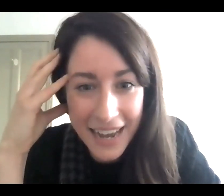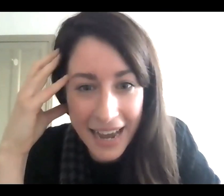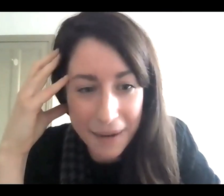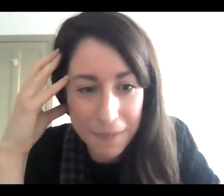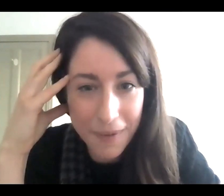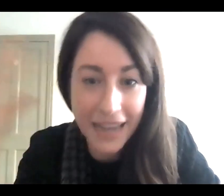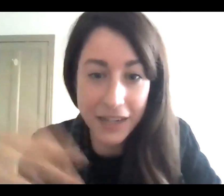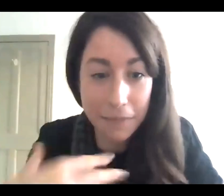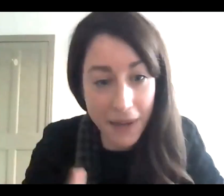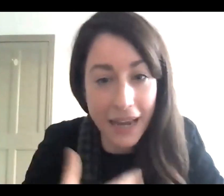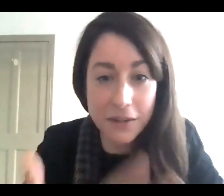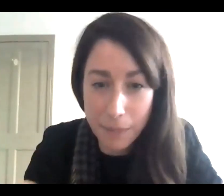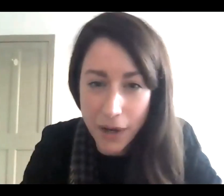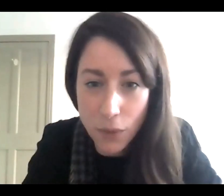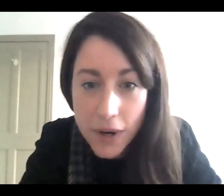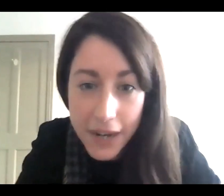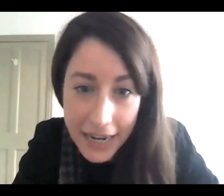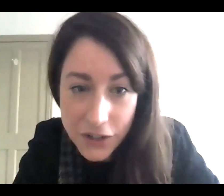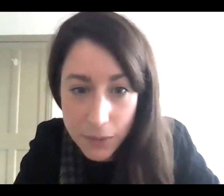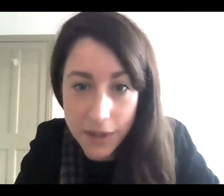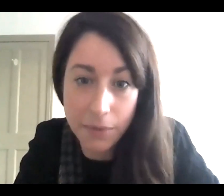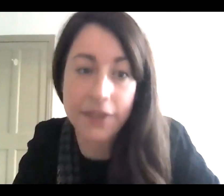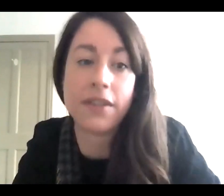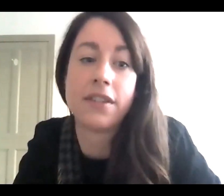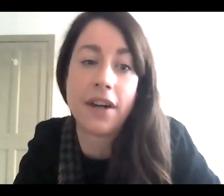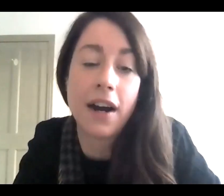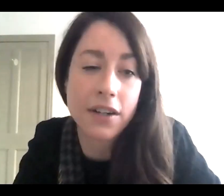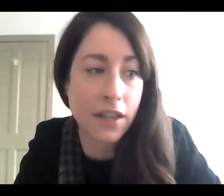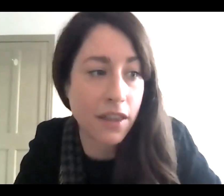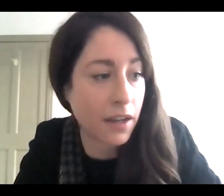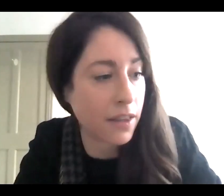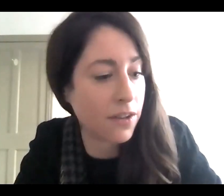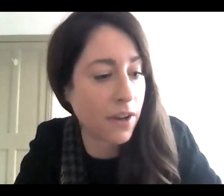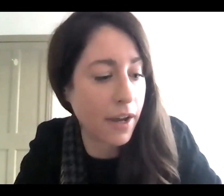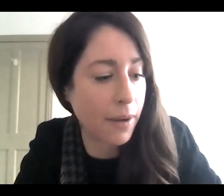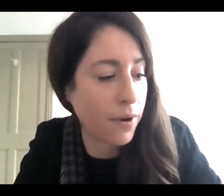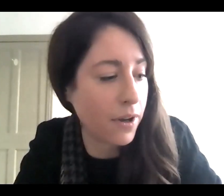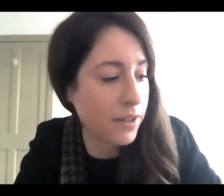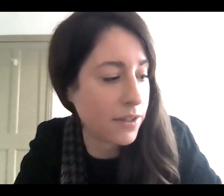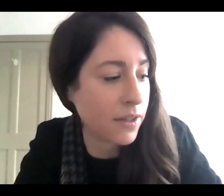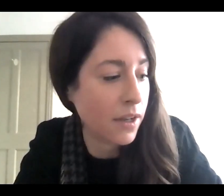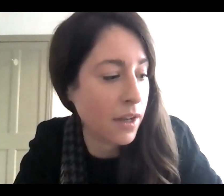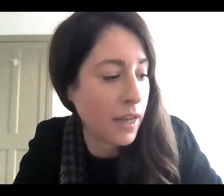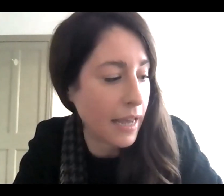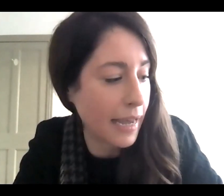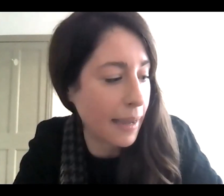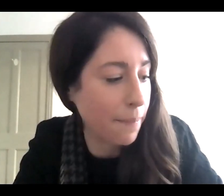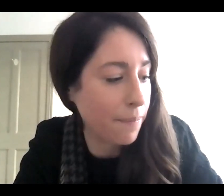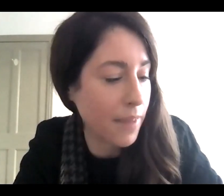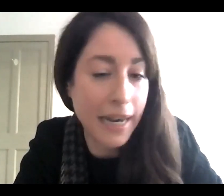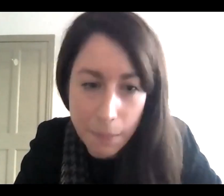I began to make my own connections with it. But, at the start, I think that I was a little